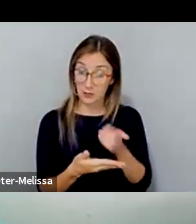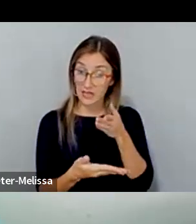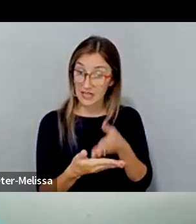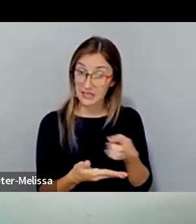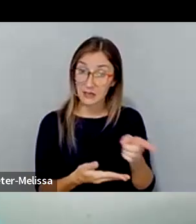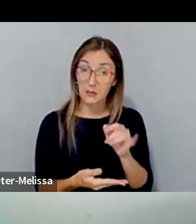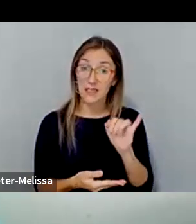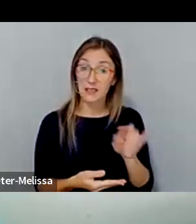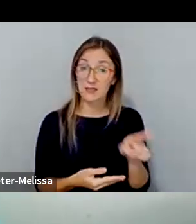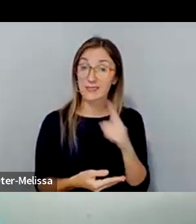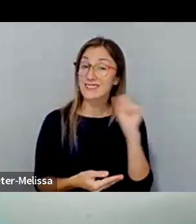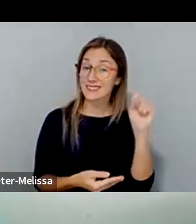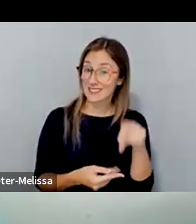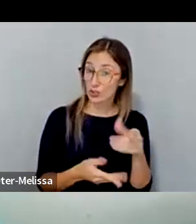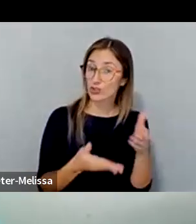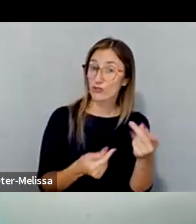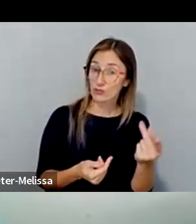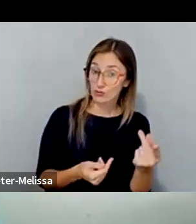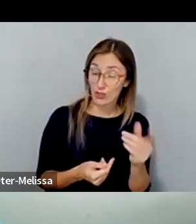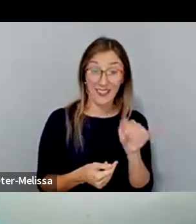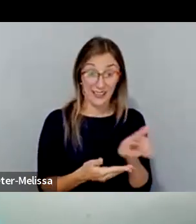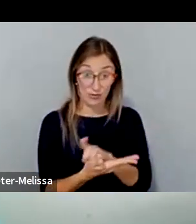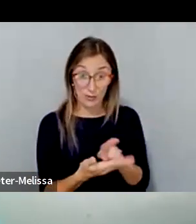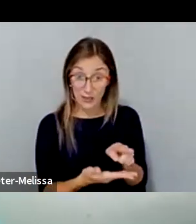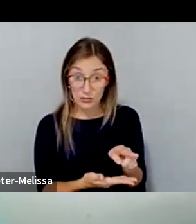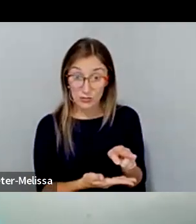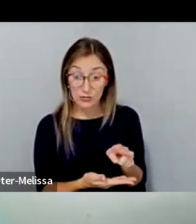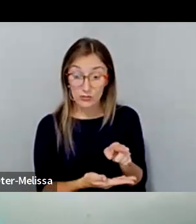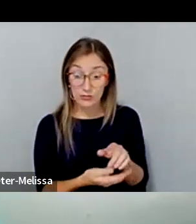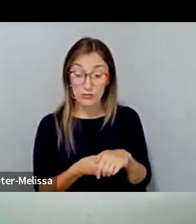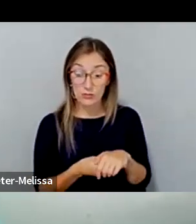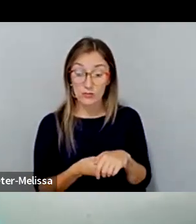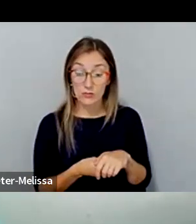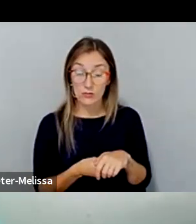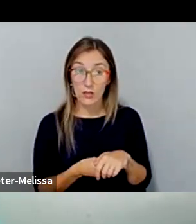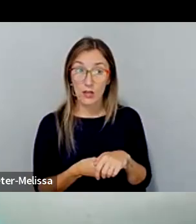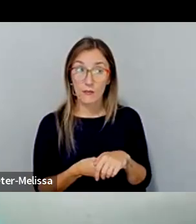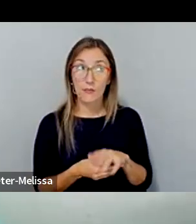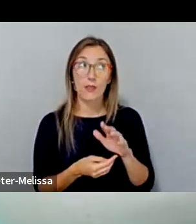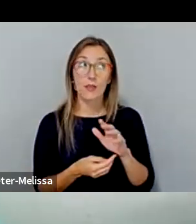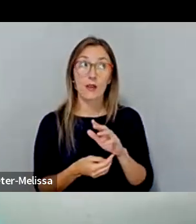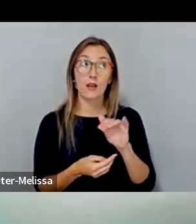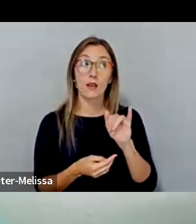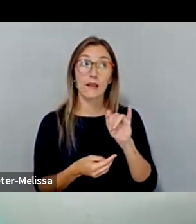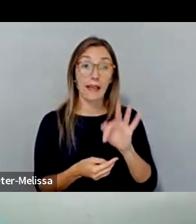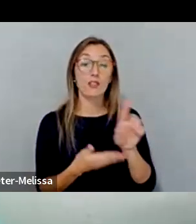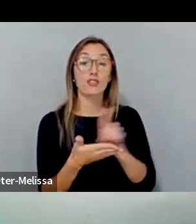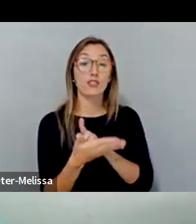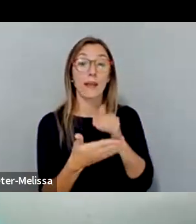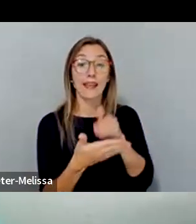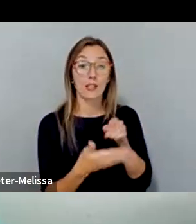than yes, would that be considered discrimination against someone who is regarded as having such an impairment?